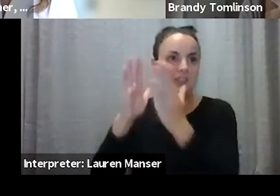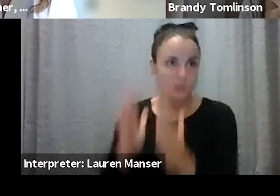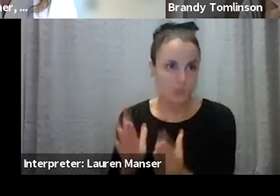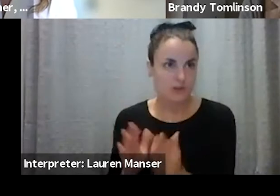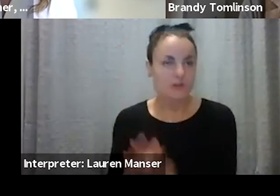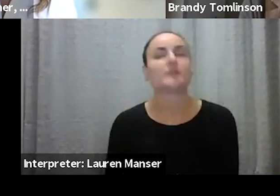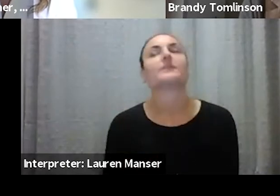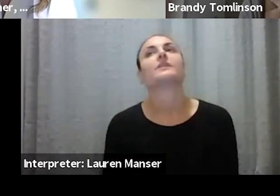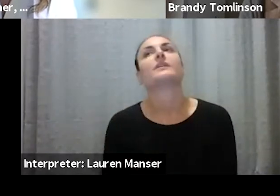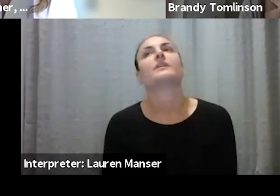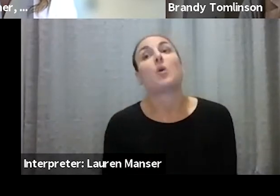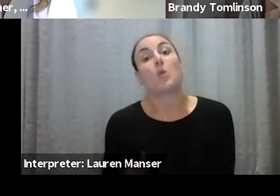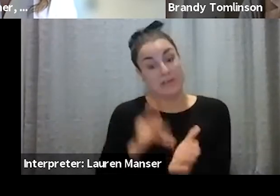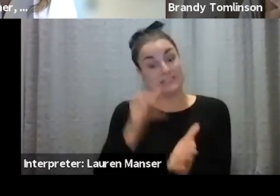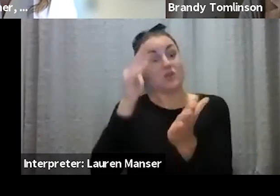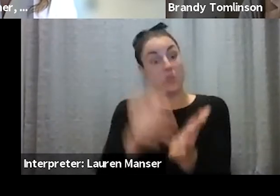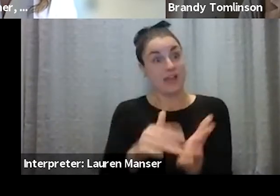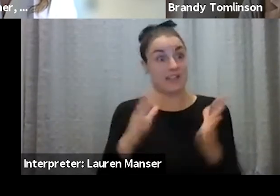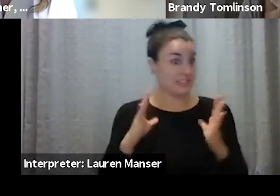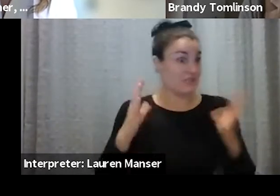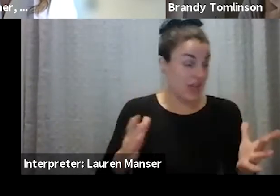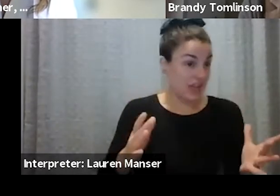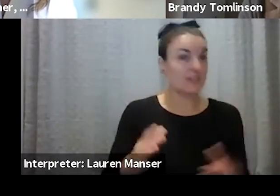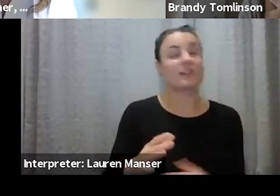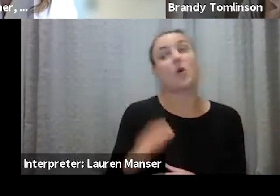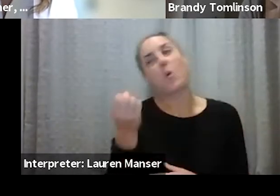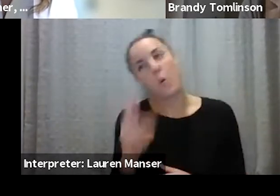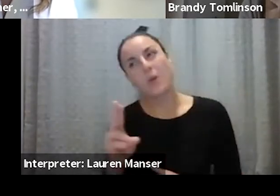but we will try and come up with a settlement or a solution.